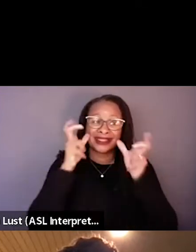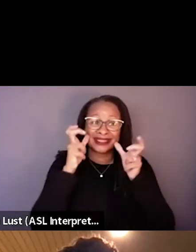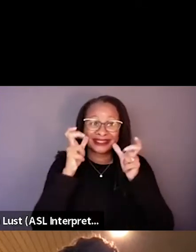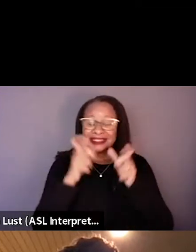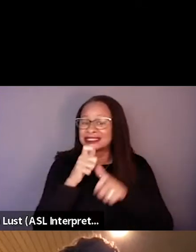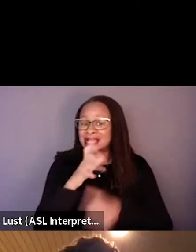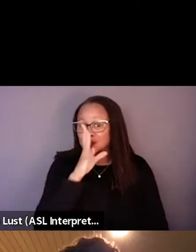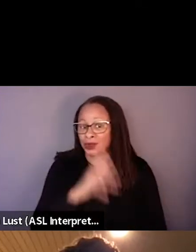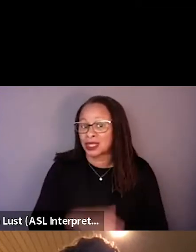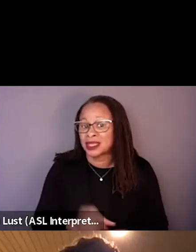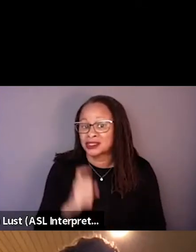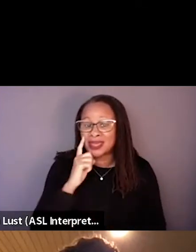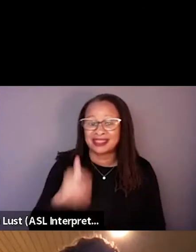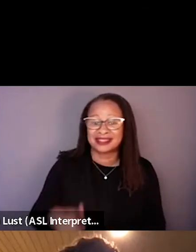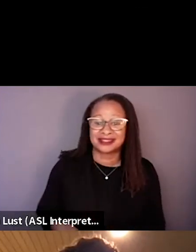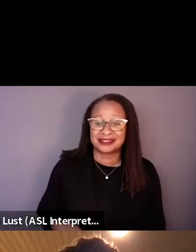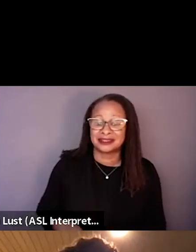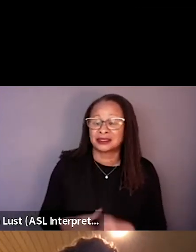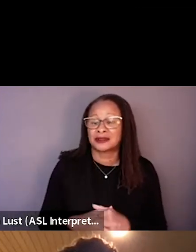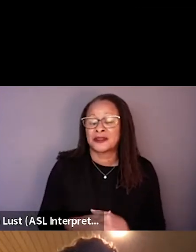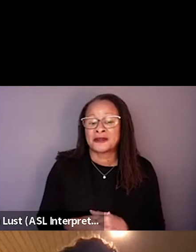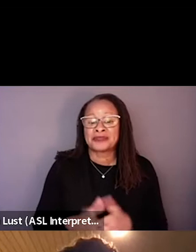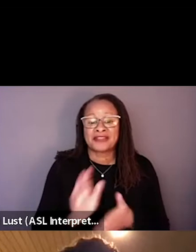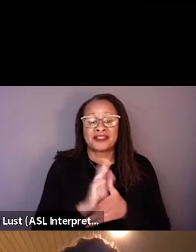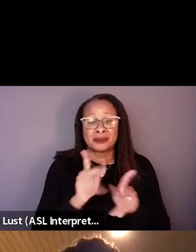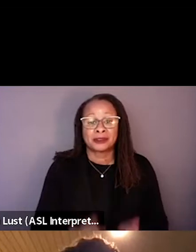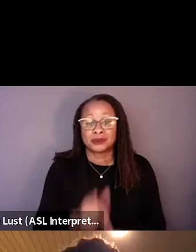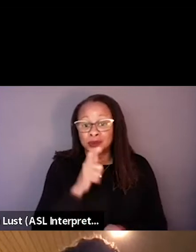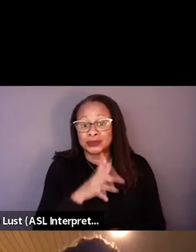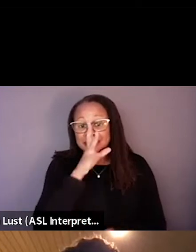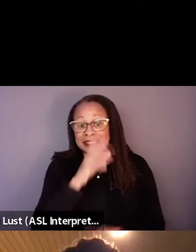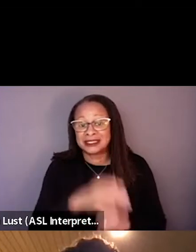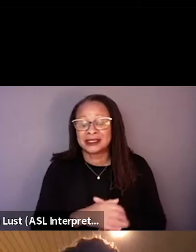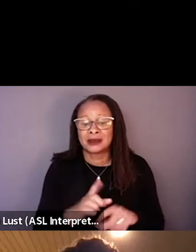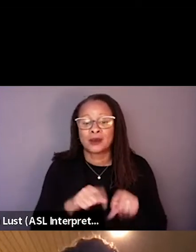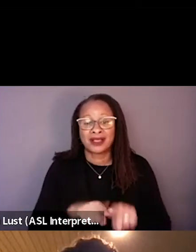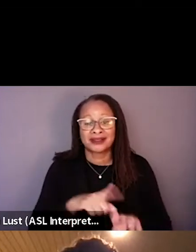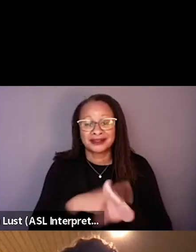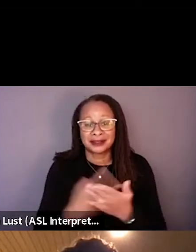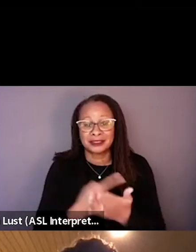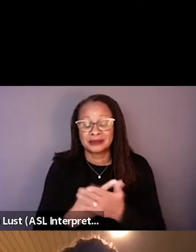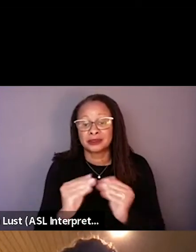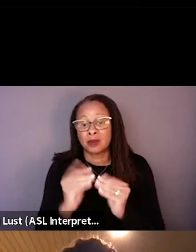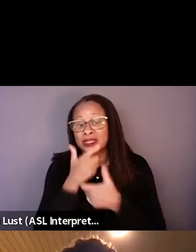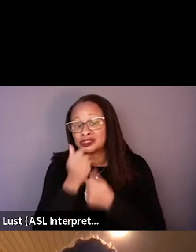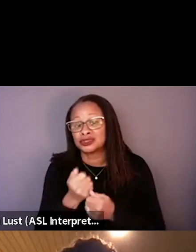So it's like, I think the instinct, you know, you always think, oh, film the person speaking. Well sometimes, you know, it's more interesting to film the person listening.